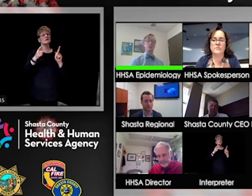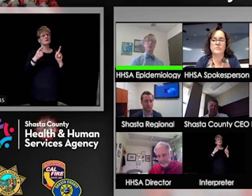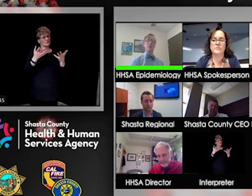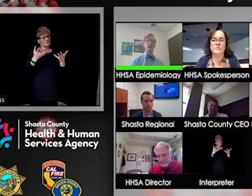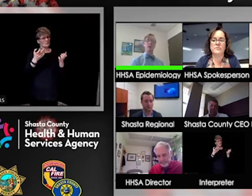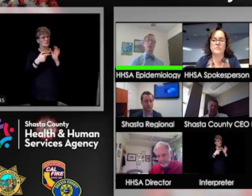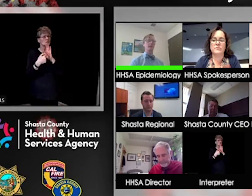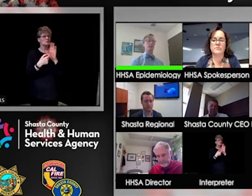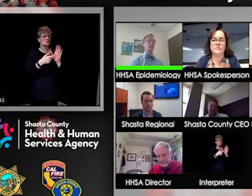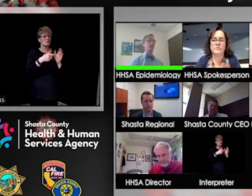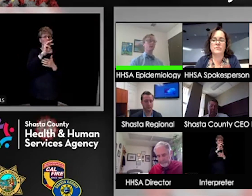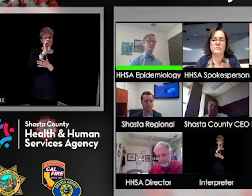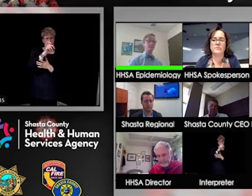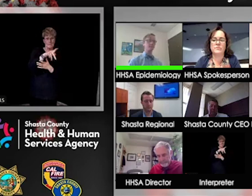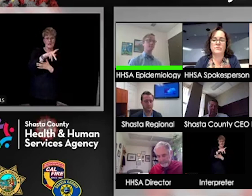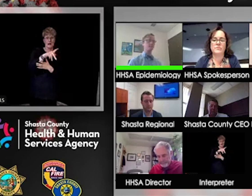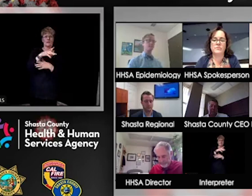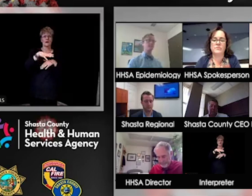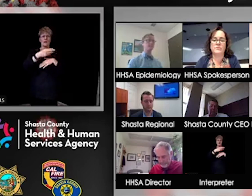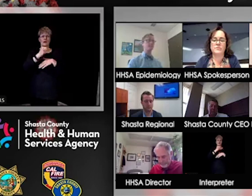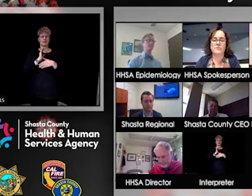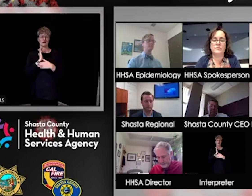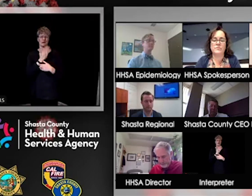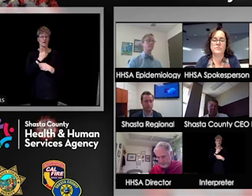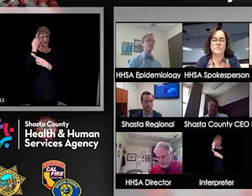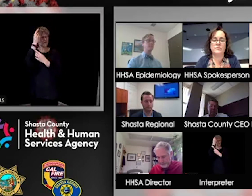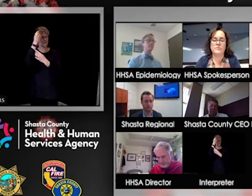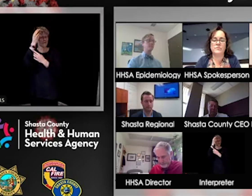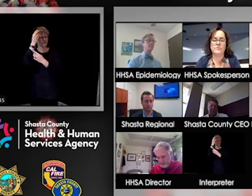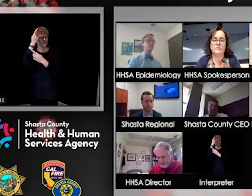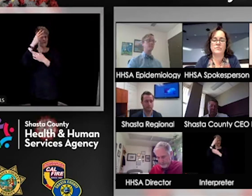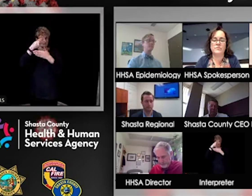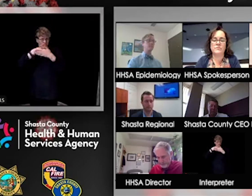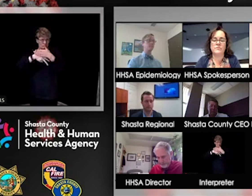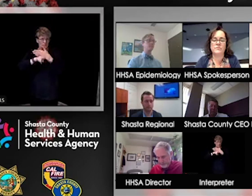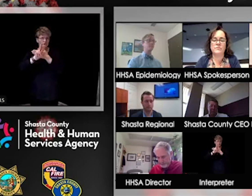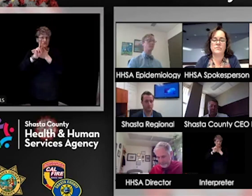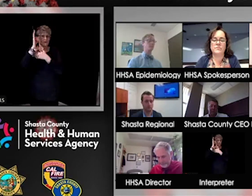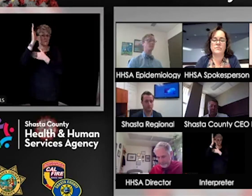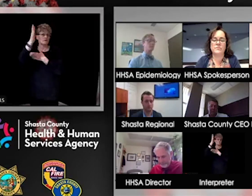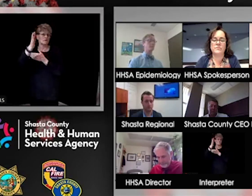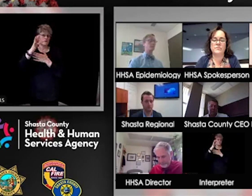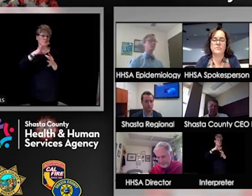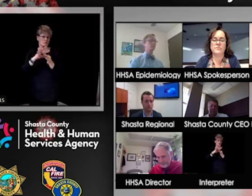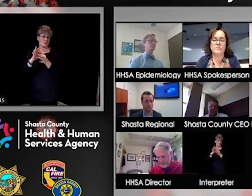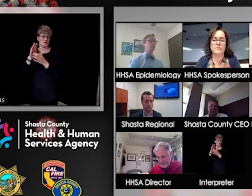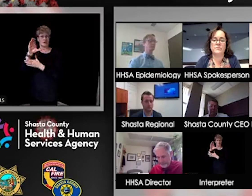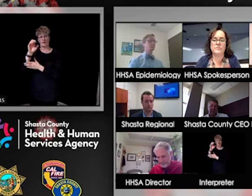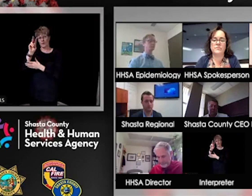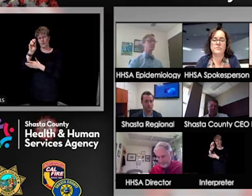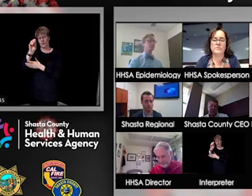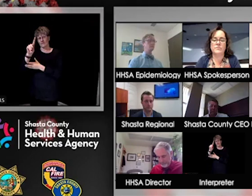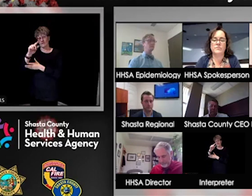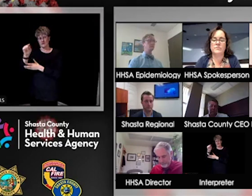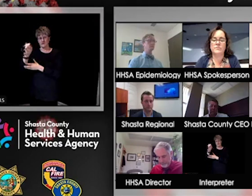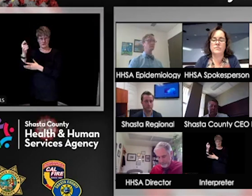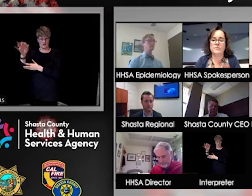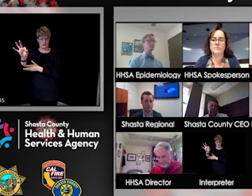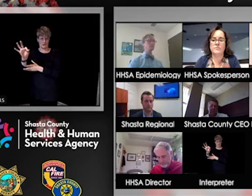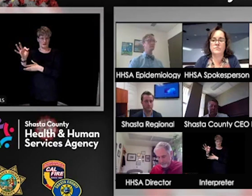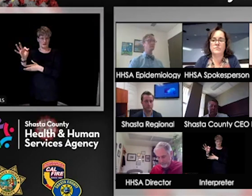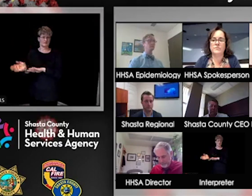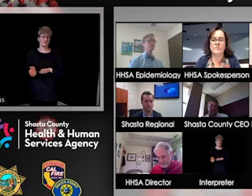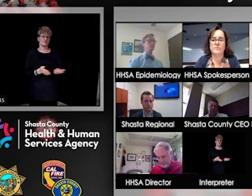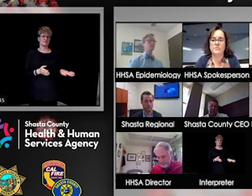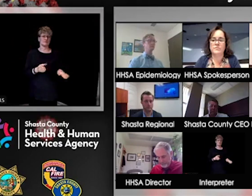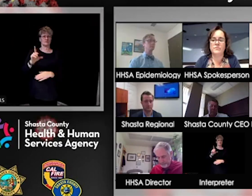that's what we are looking at. I have a follow-up question this is Donnie Chamberlain regarding